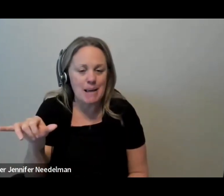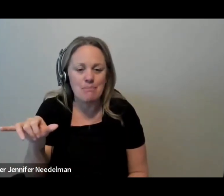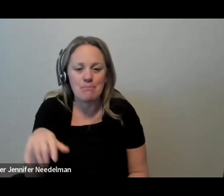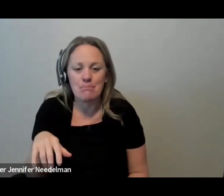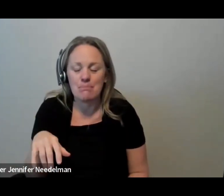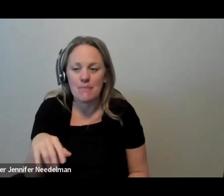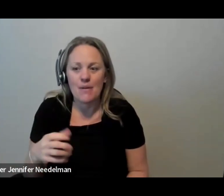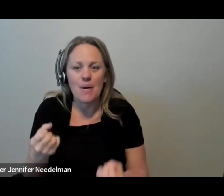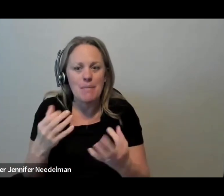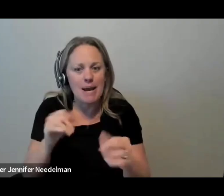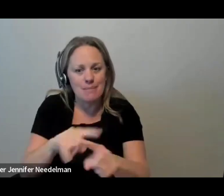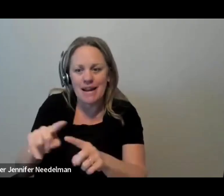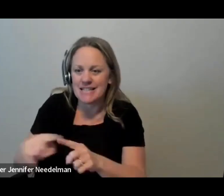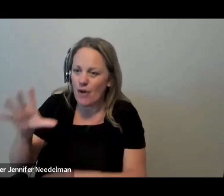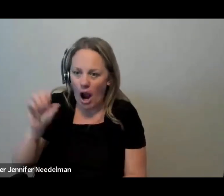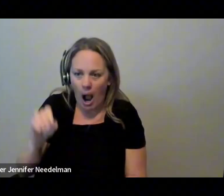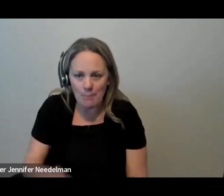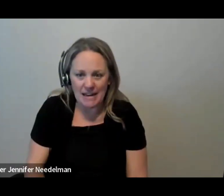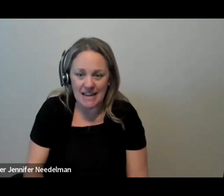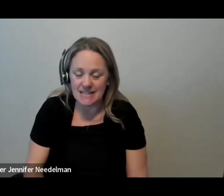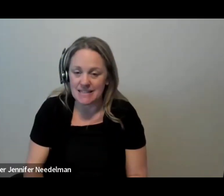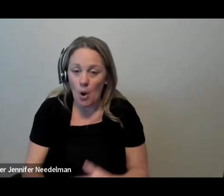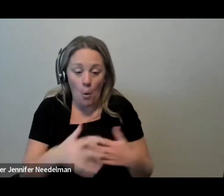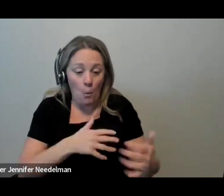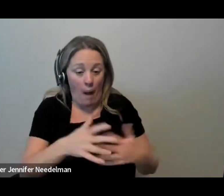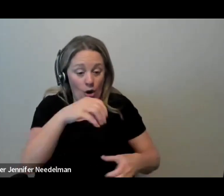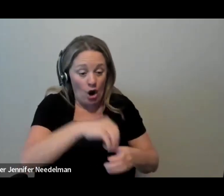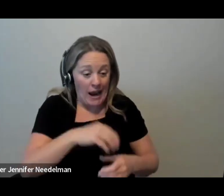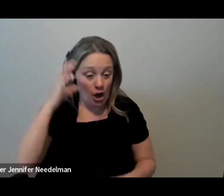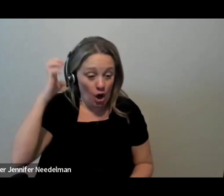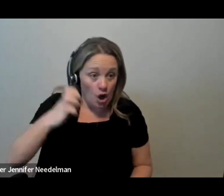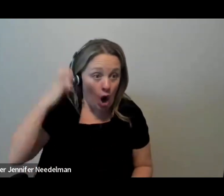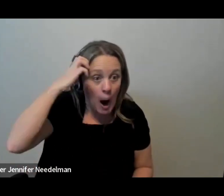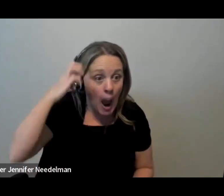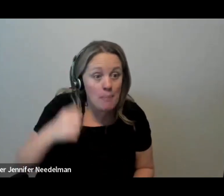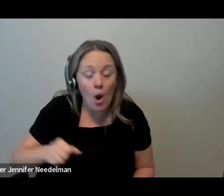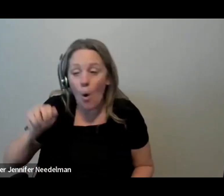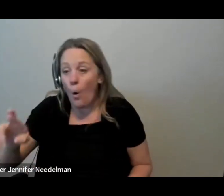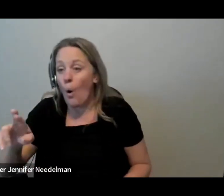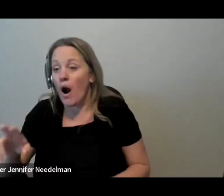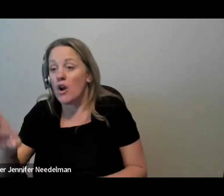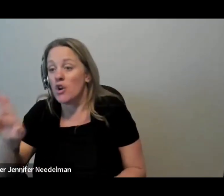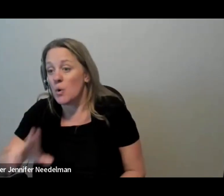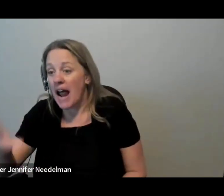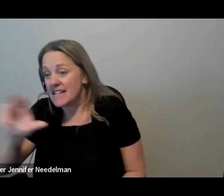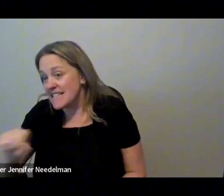and they're required by the European Accessibility Act or the United States, and they have to follow the section 508,